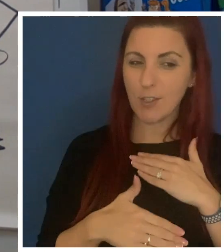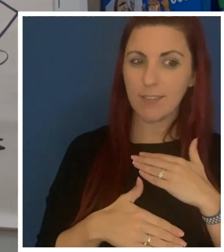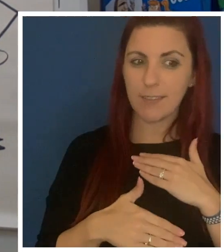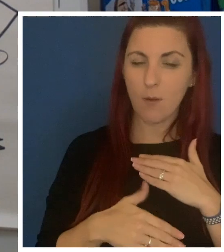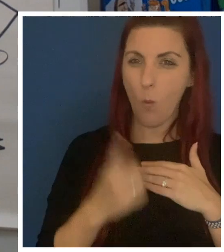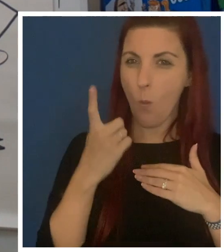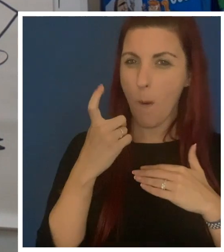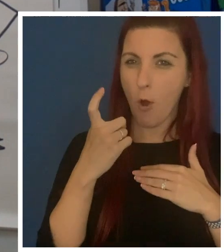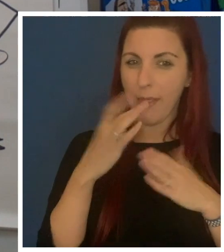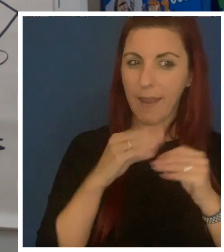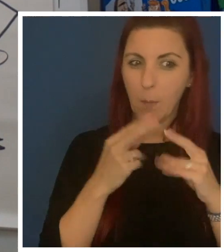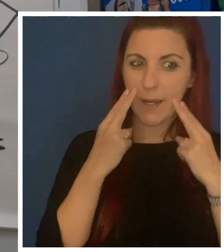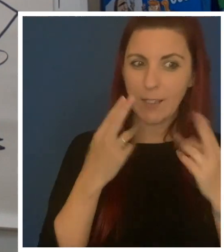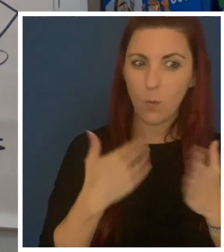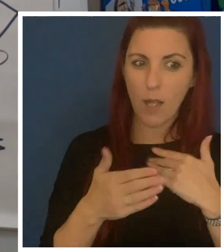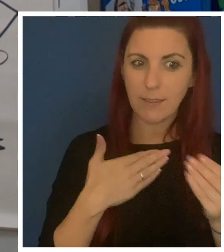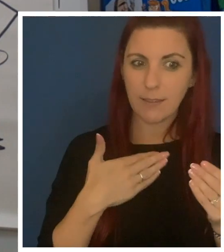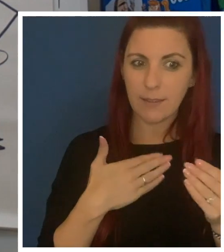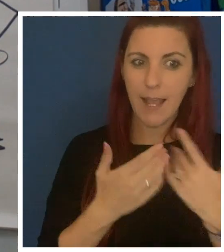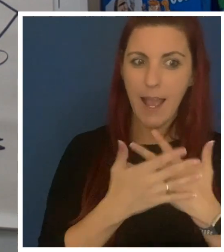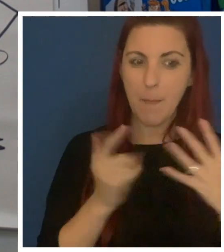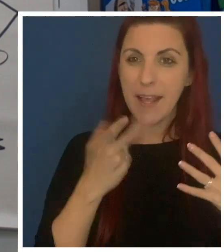forgot one thing, how do dogs let you know they're happy?